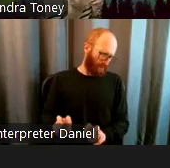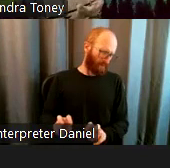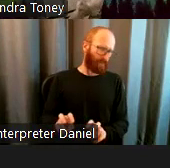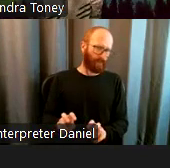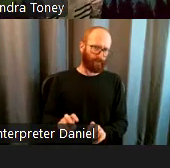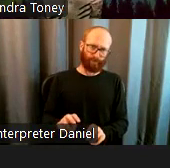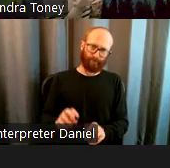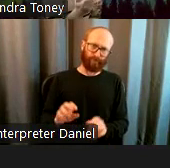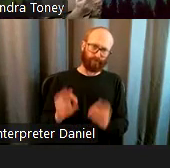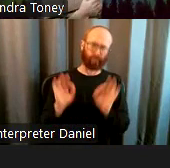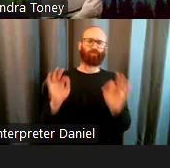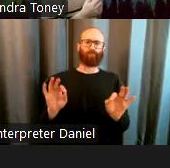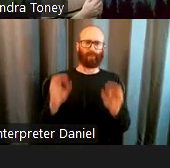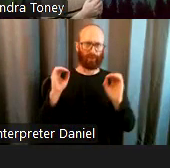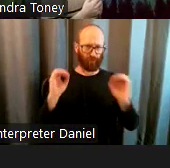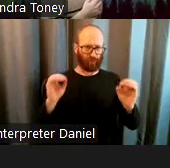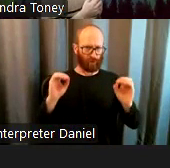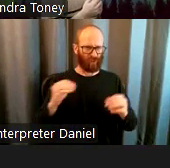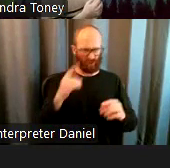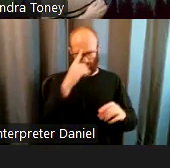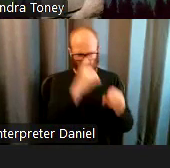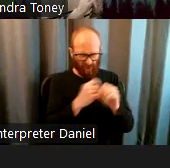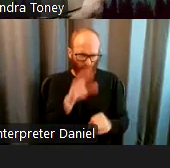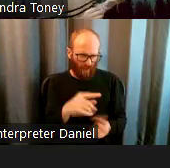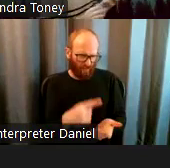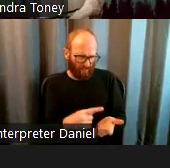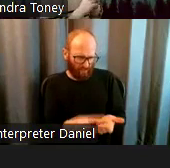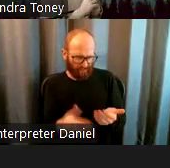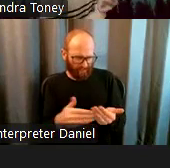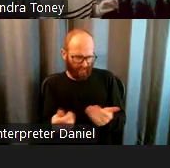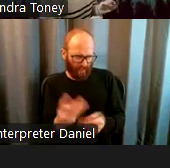we'll talk about in a few minutes to help the course be accessible to all students.